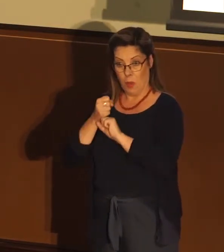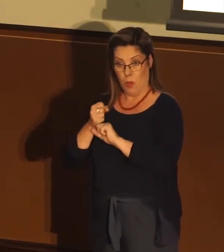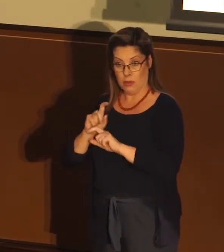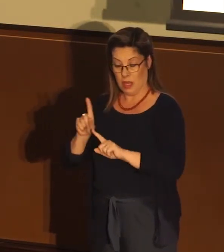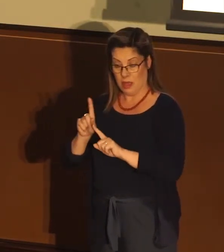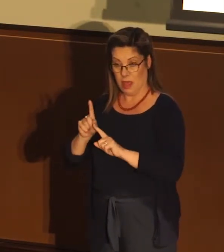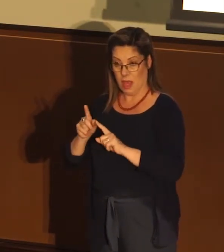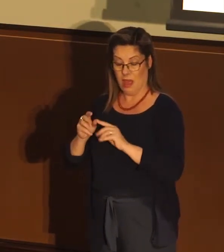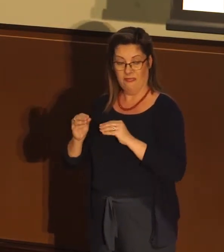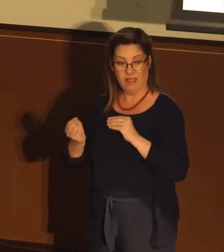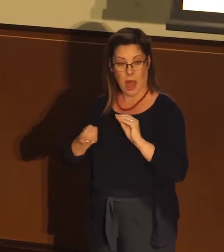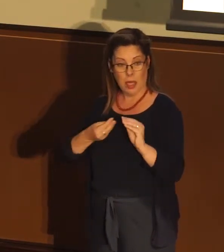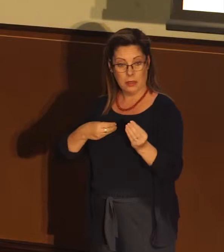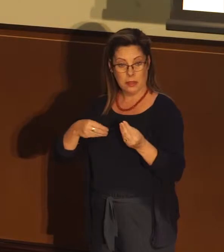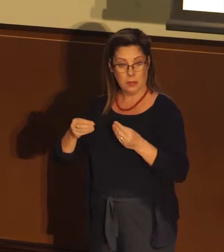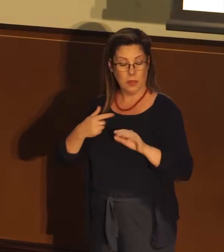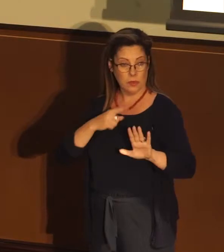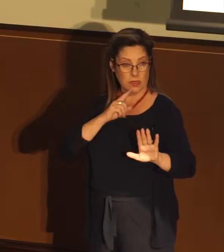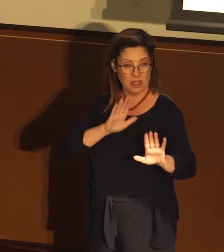with flexibility and being able to do what I was able to do,